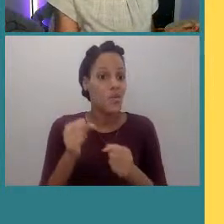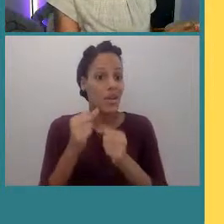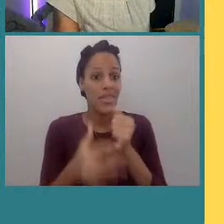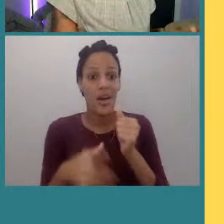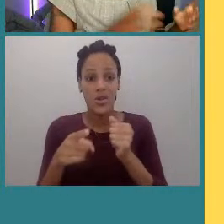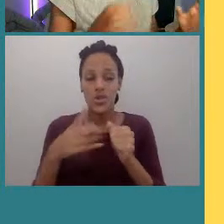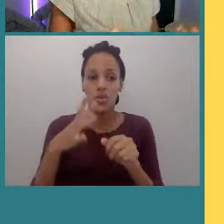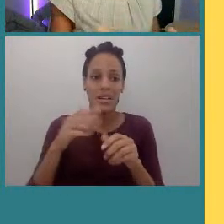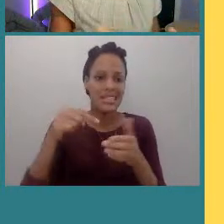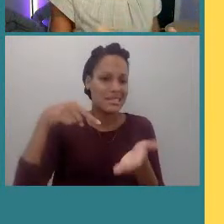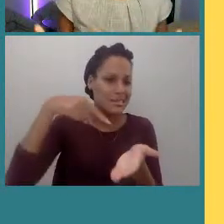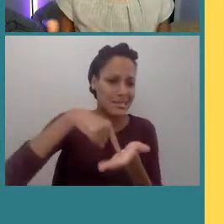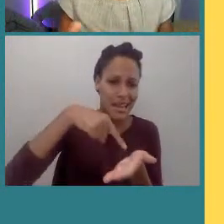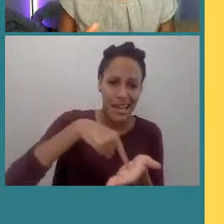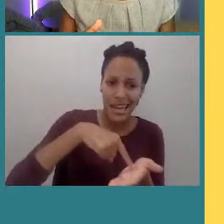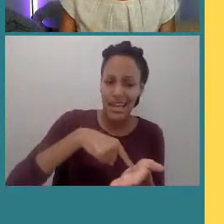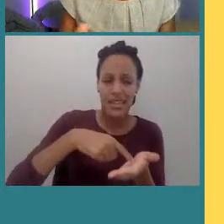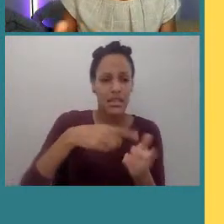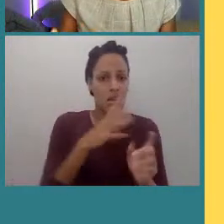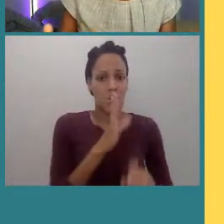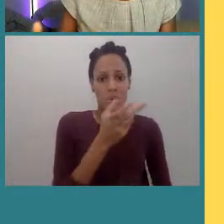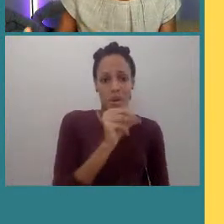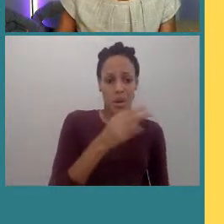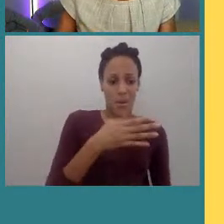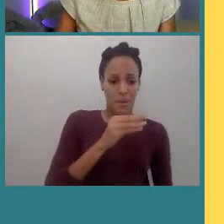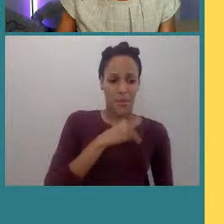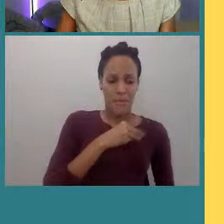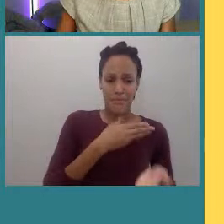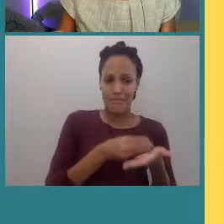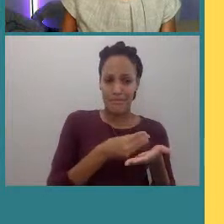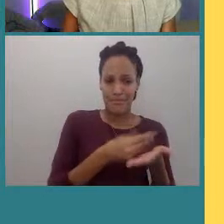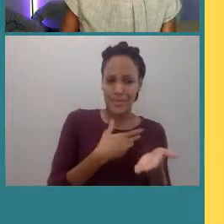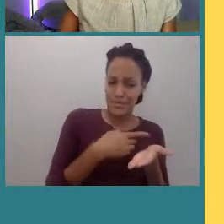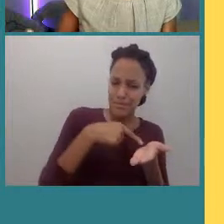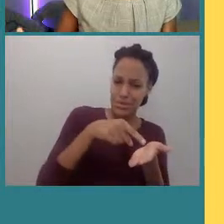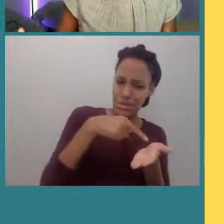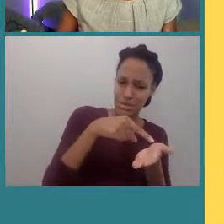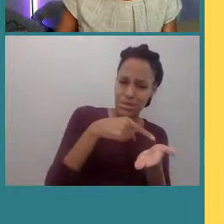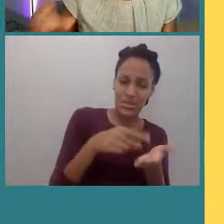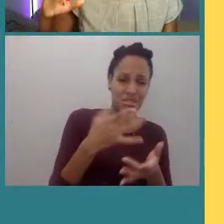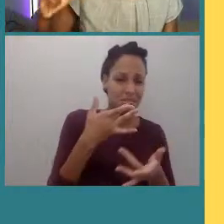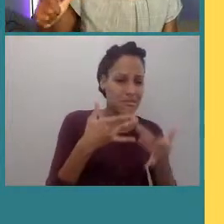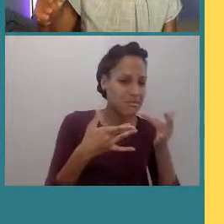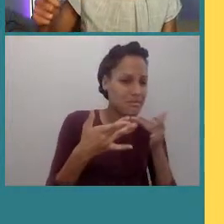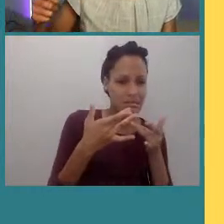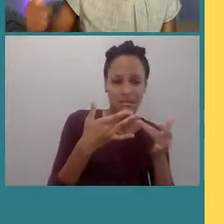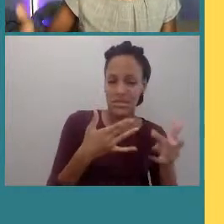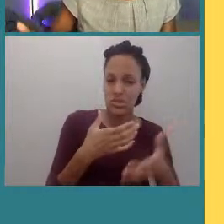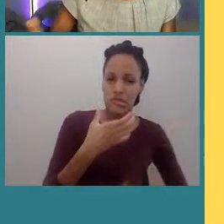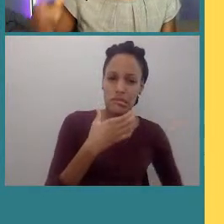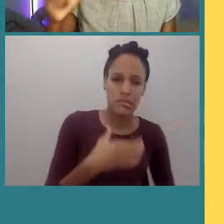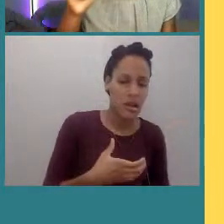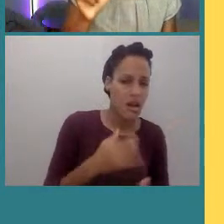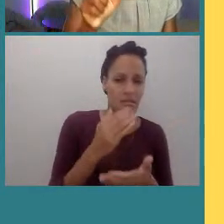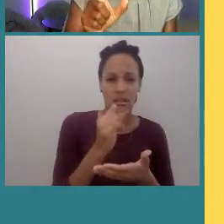money. Is flipping the starving artist trope which we should not accept on its head; and